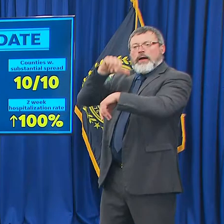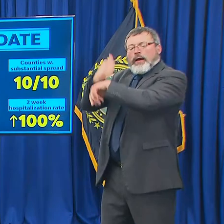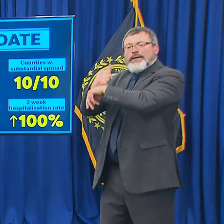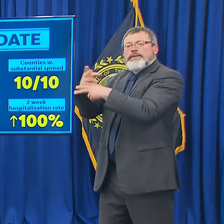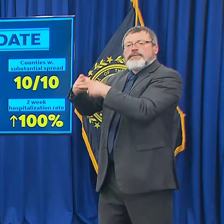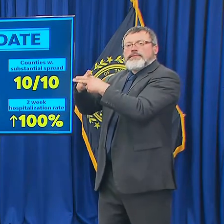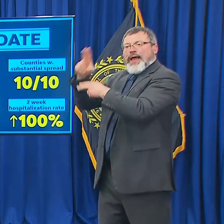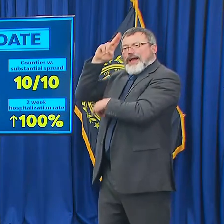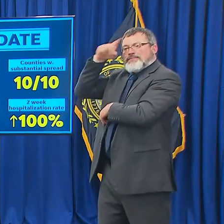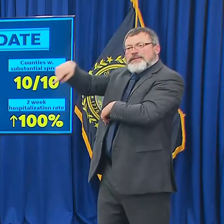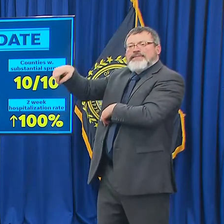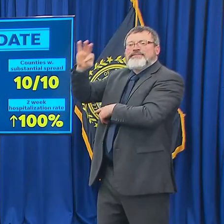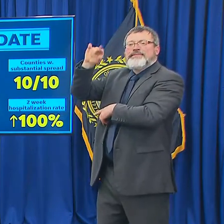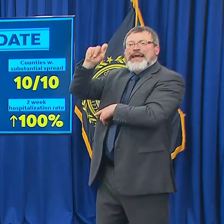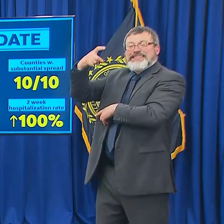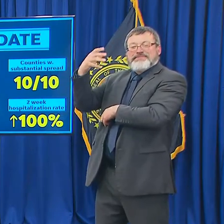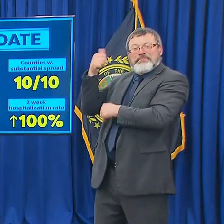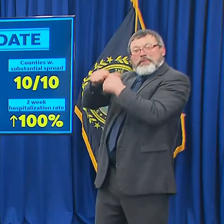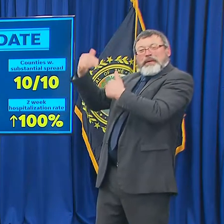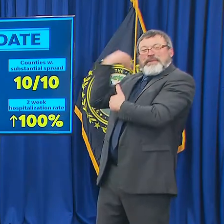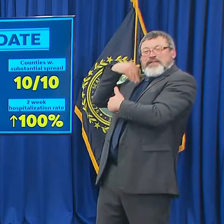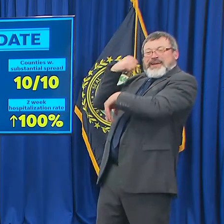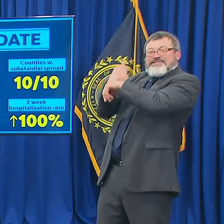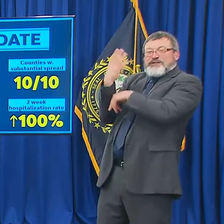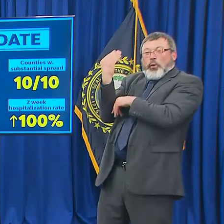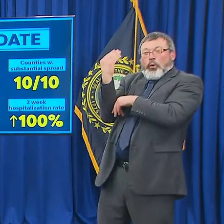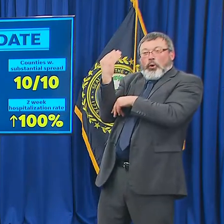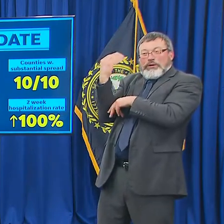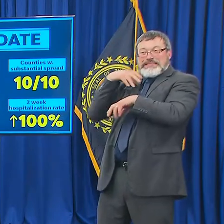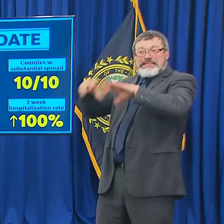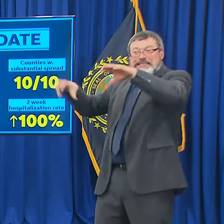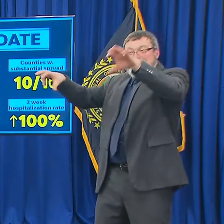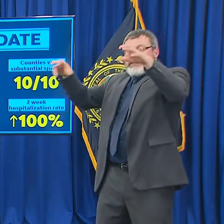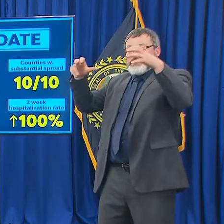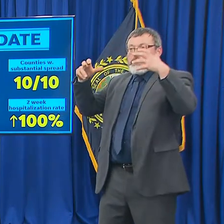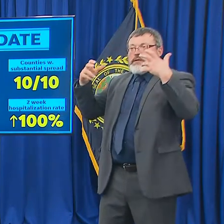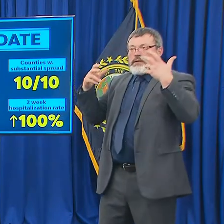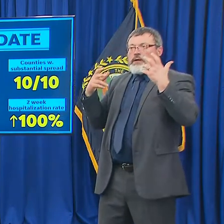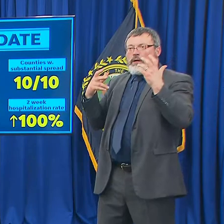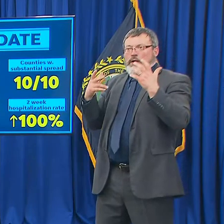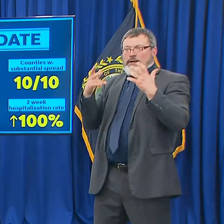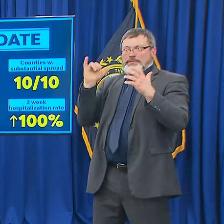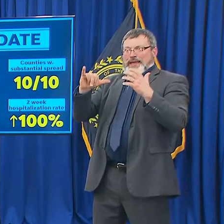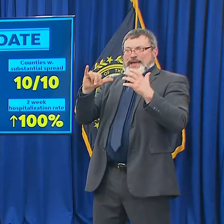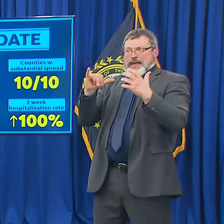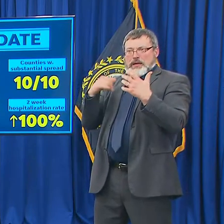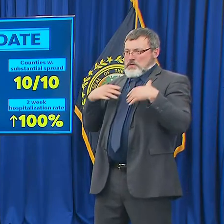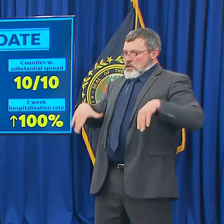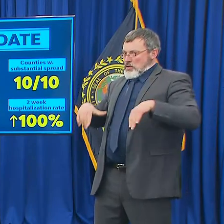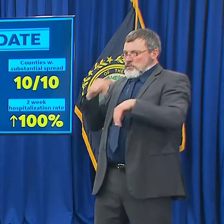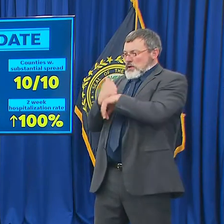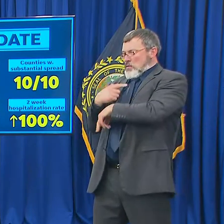And we want to make sure that people can go into the hospital and get their knee surgeries or God forbid they have a heart attack or something more seriously.